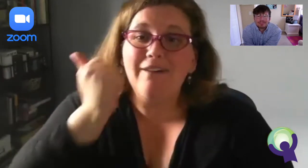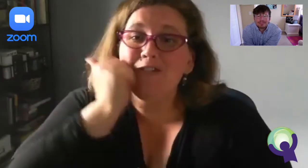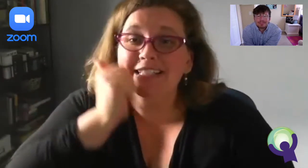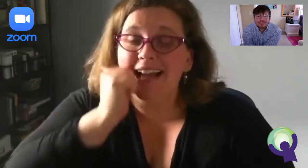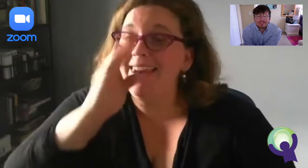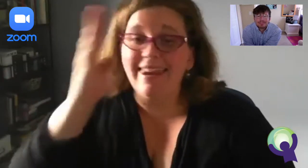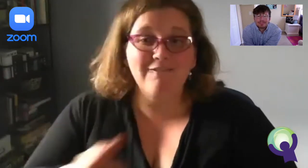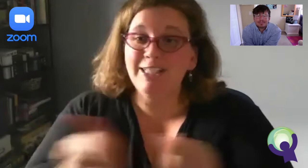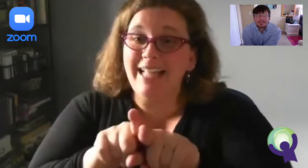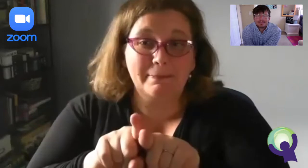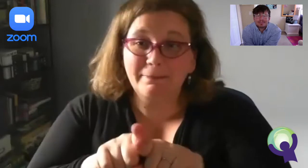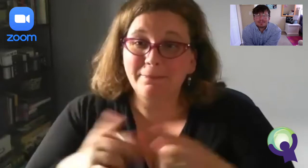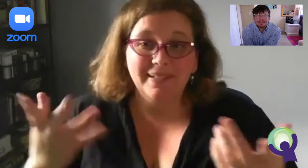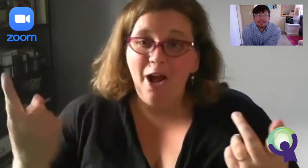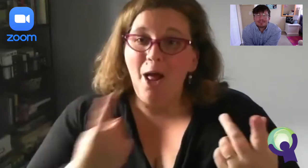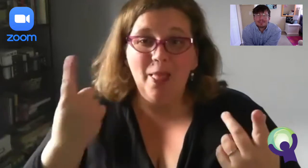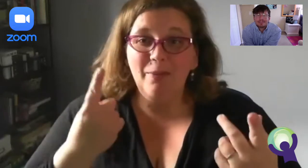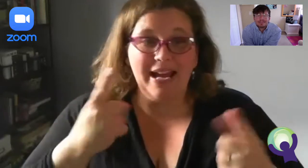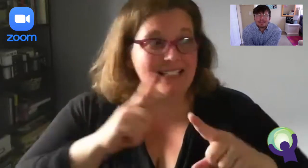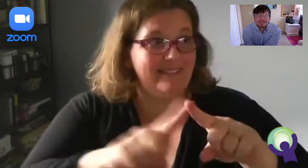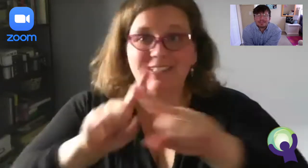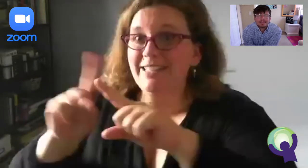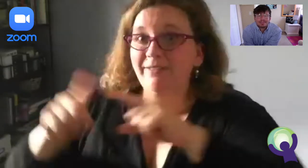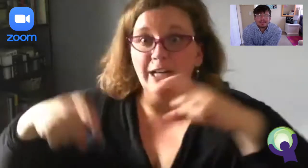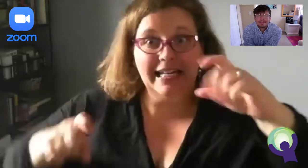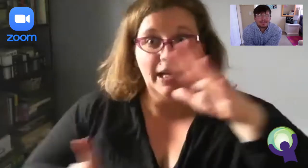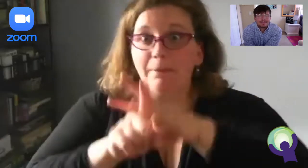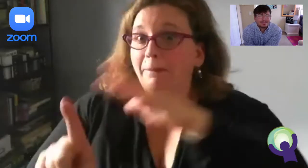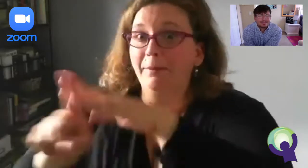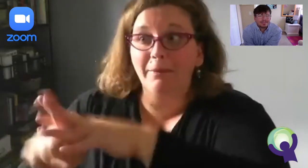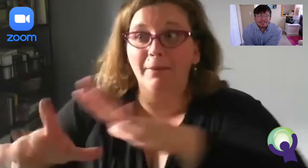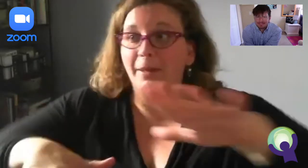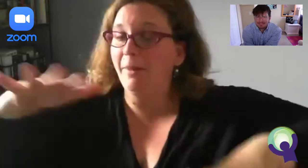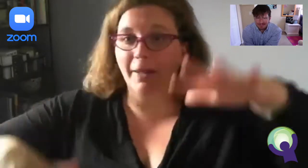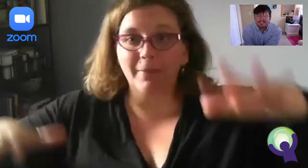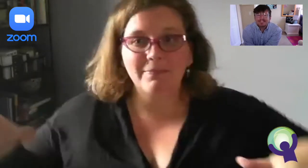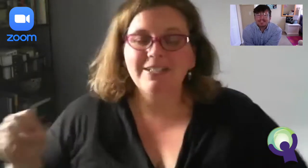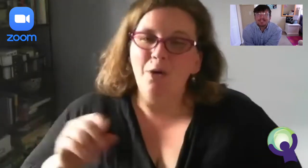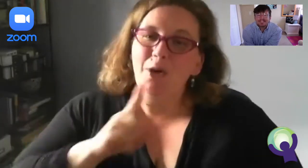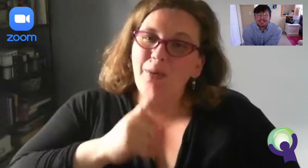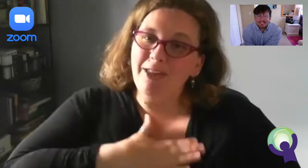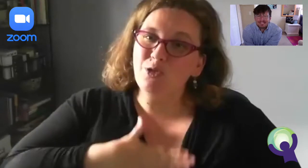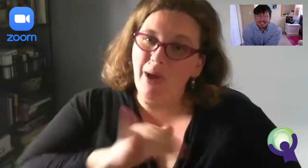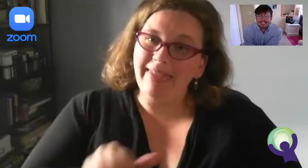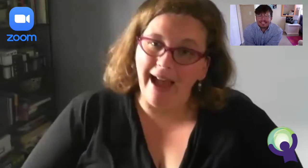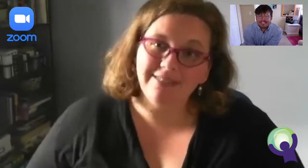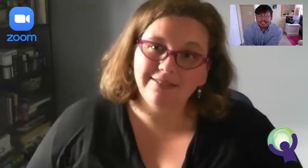to adjust to their lives and it's never the same answer twice, it's always different. There's always different needs that are coming up so I